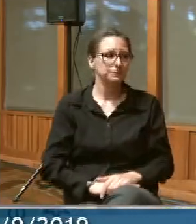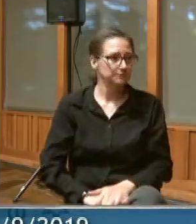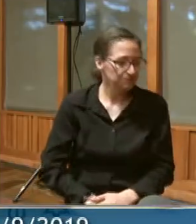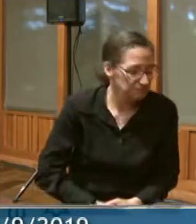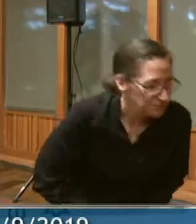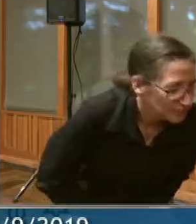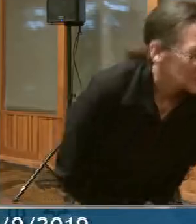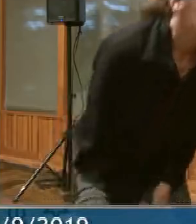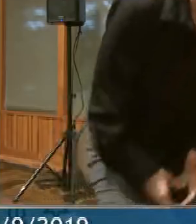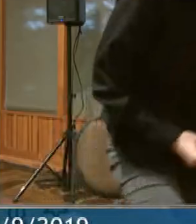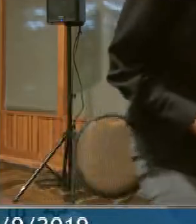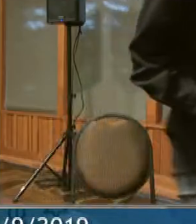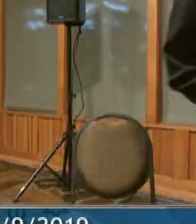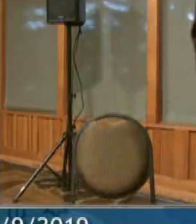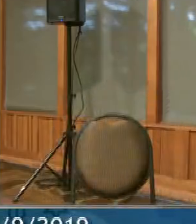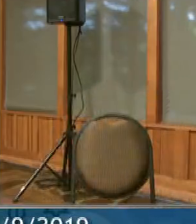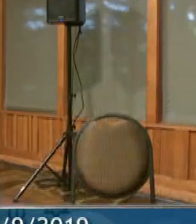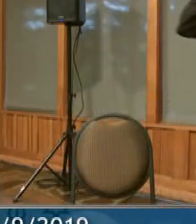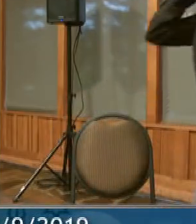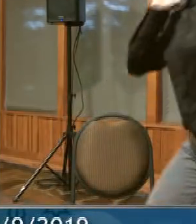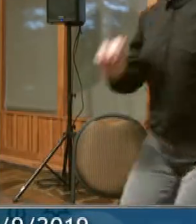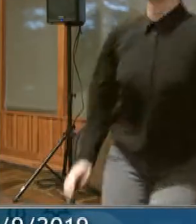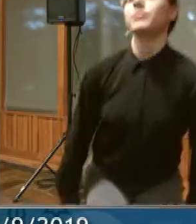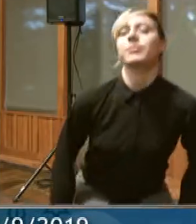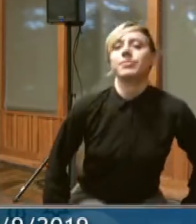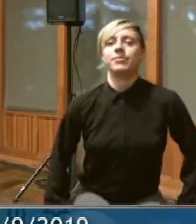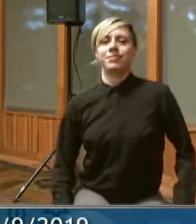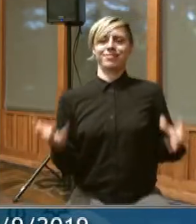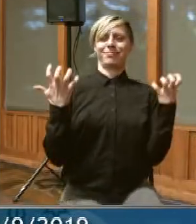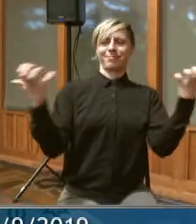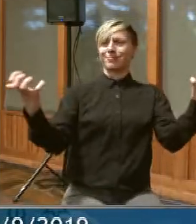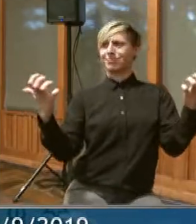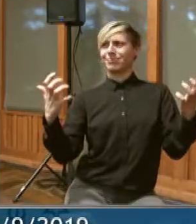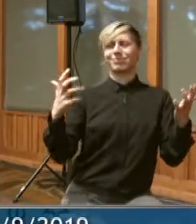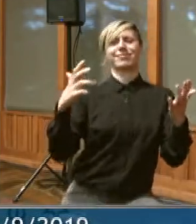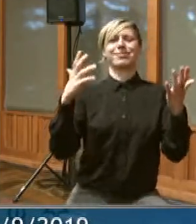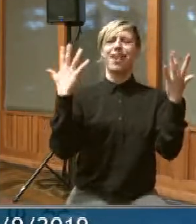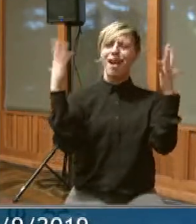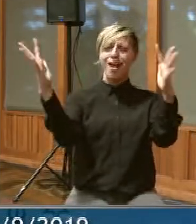I WOULD BE HAPPY TO ANSWER QUESTIONS LATER. THANK YOU, MAYOR. THANK YOU, CITY